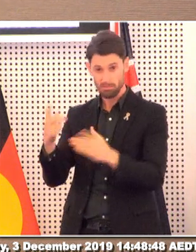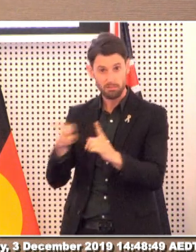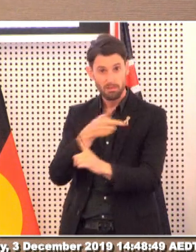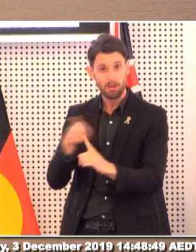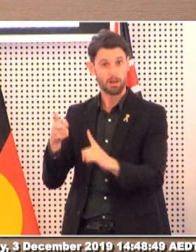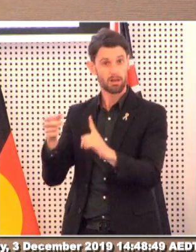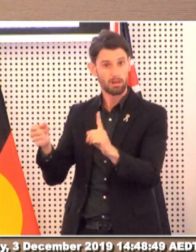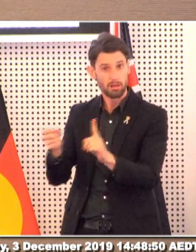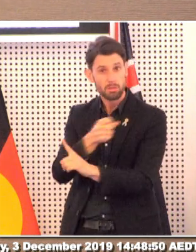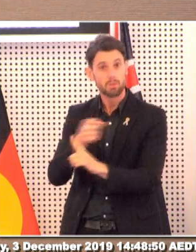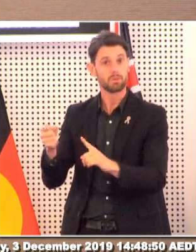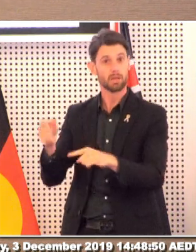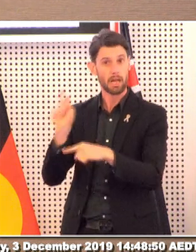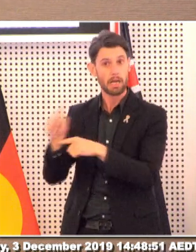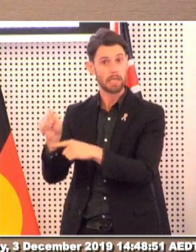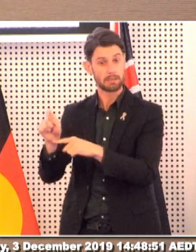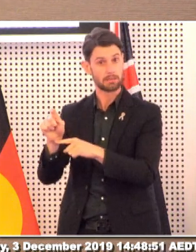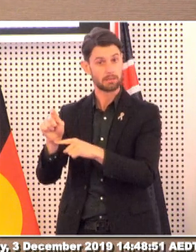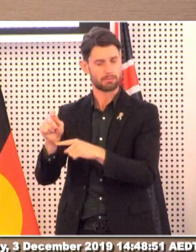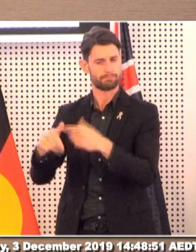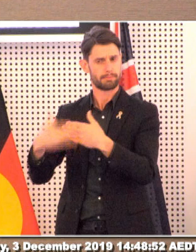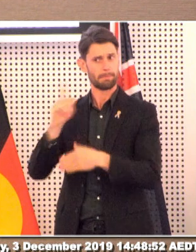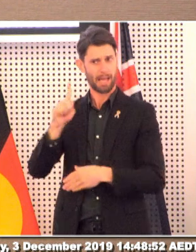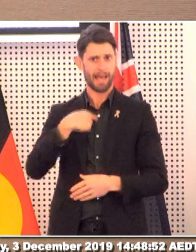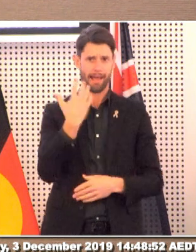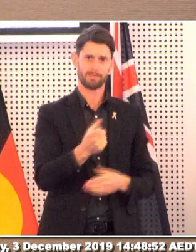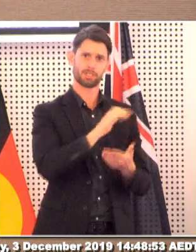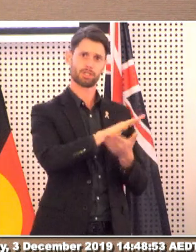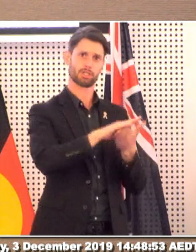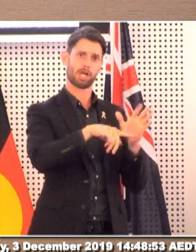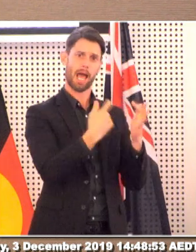State that does have a Charter, you have to say those organisations have some